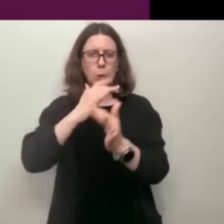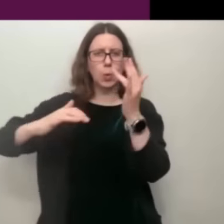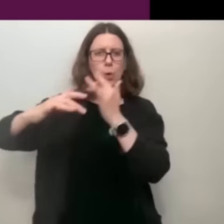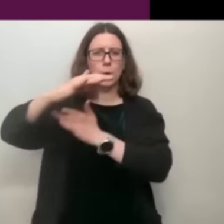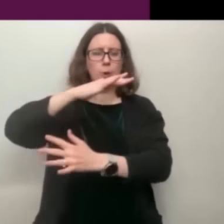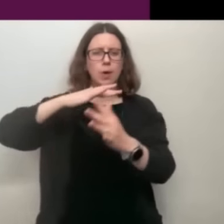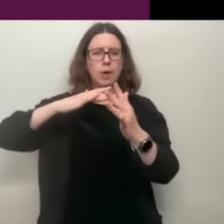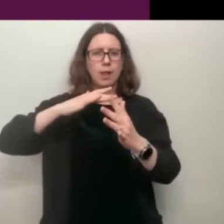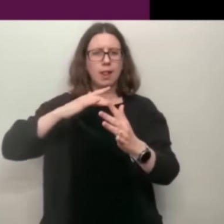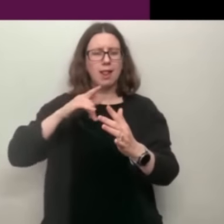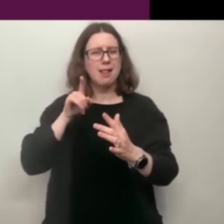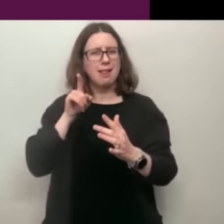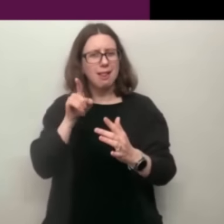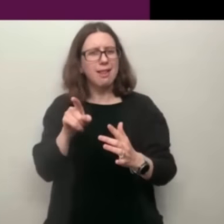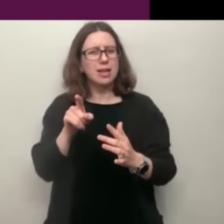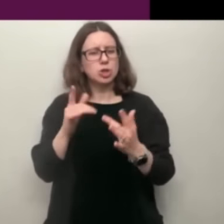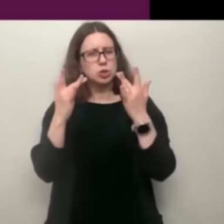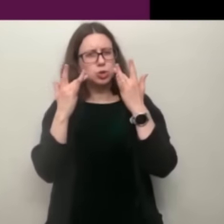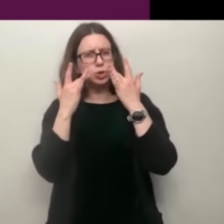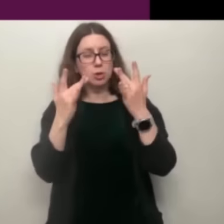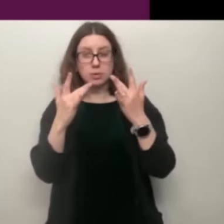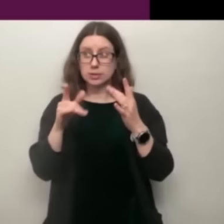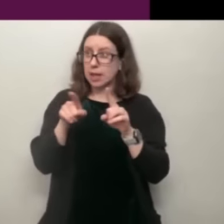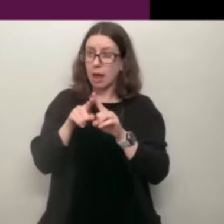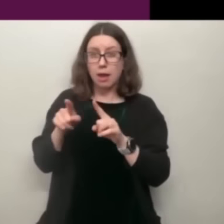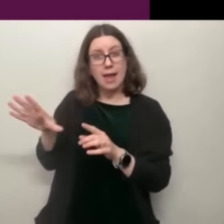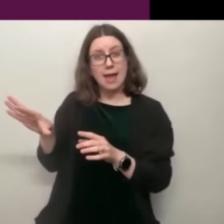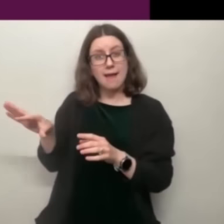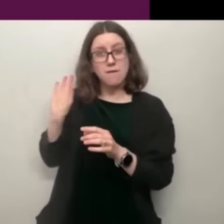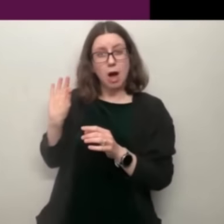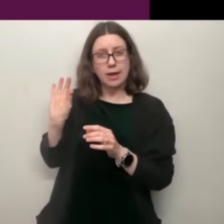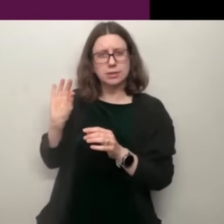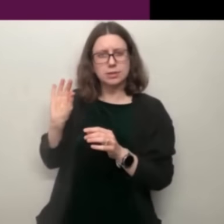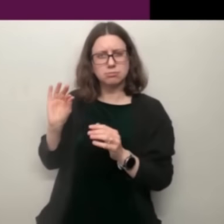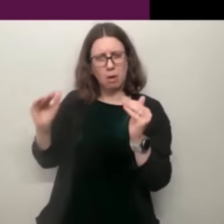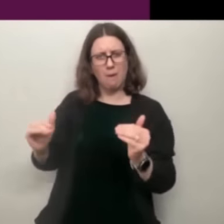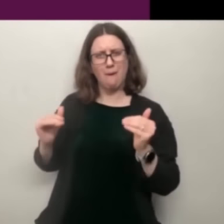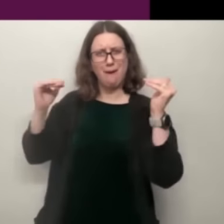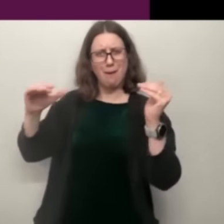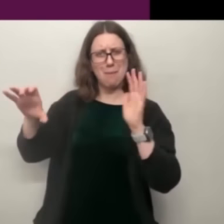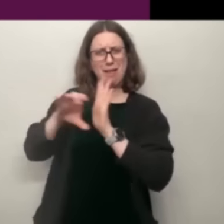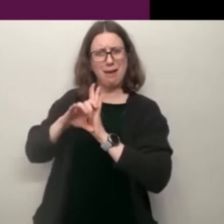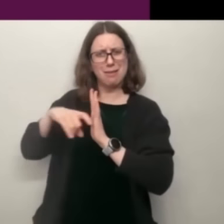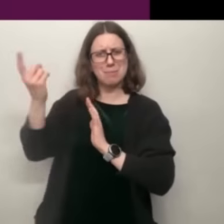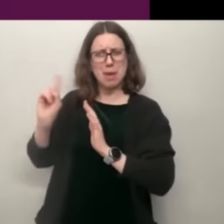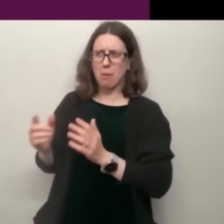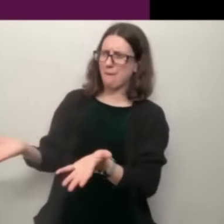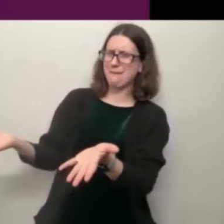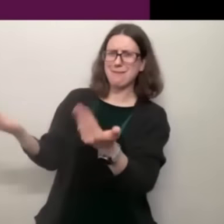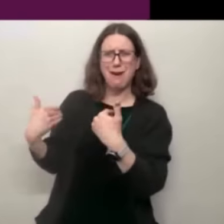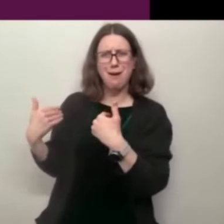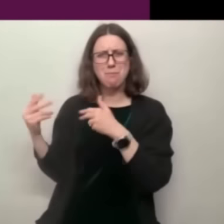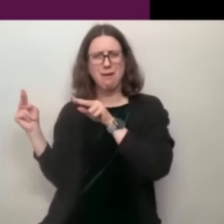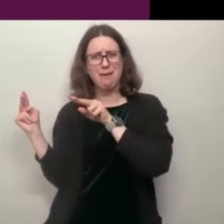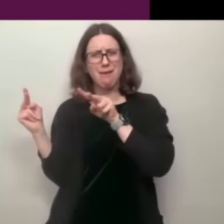to the chattering classes in the capitol to come and look upon this work and to wonder. And indeed they did come.